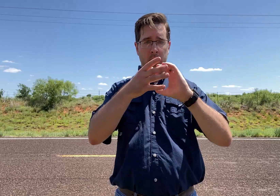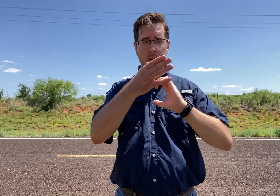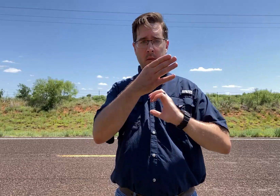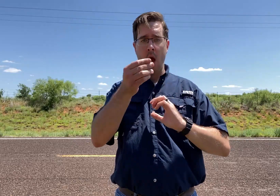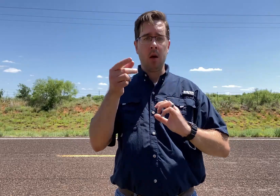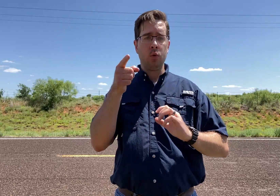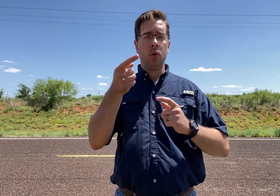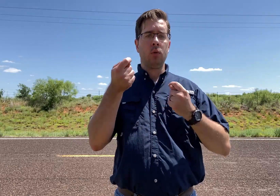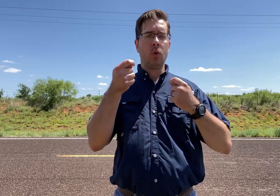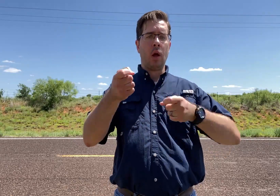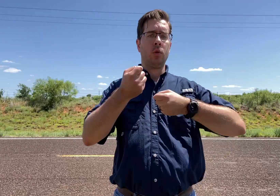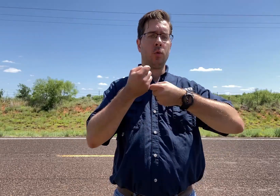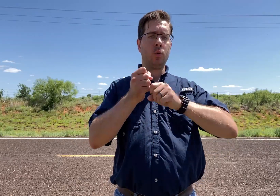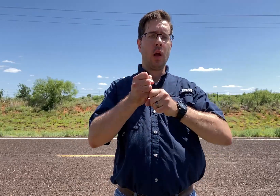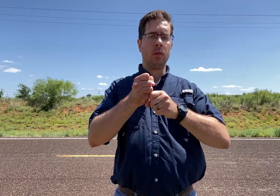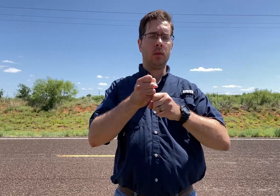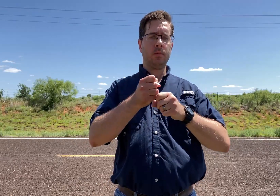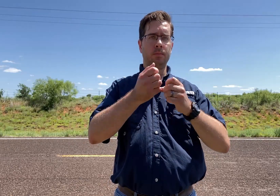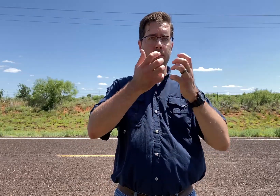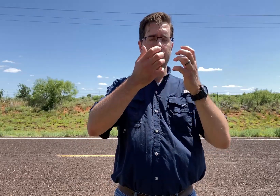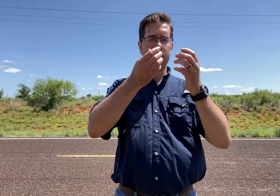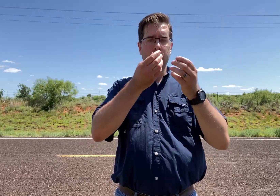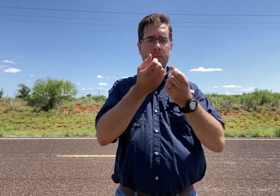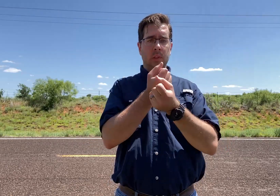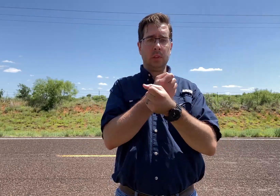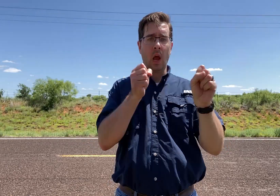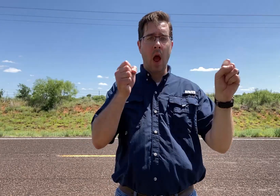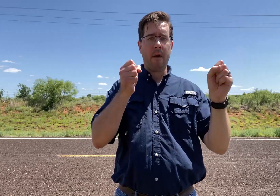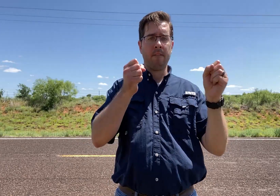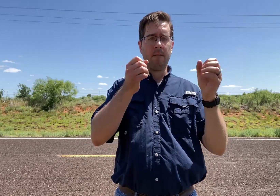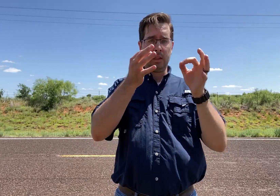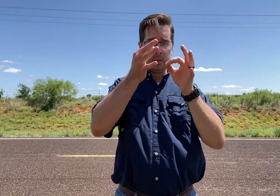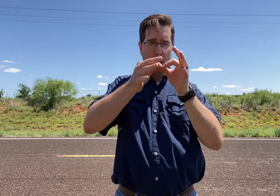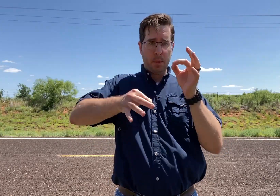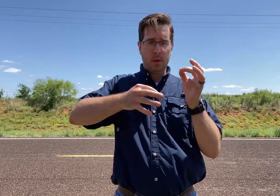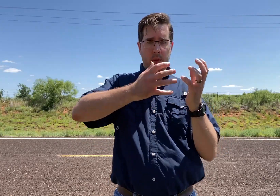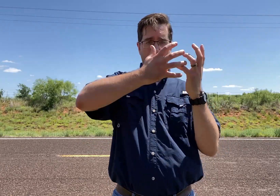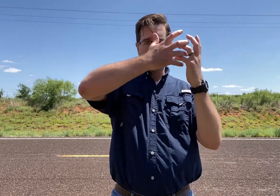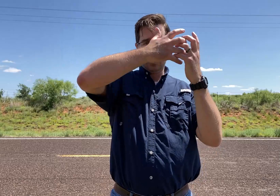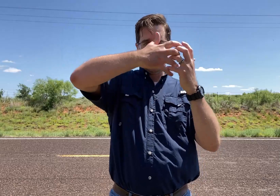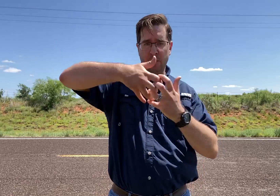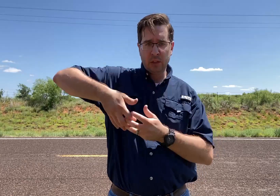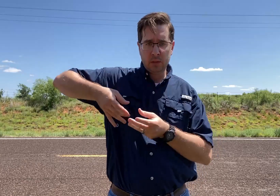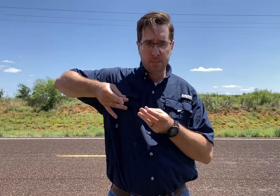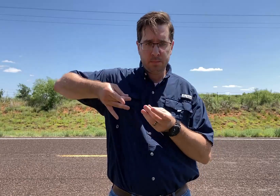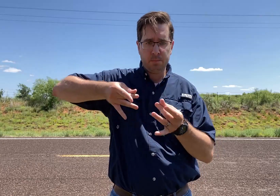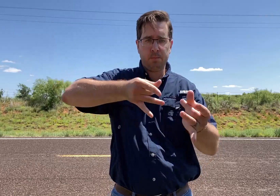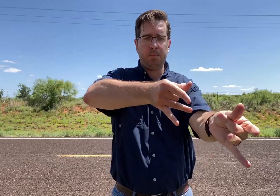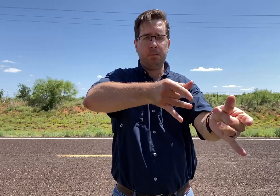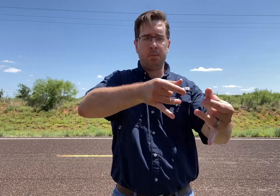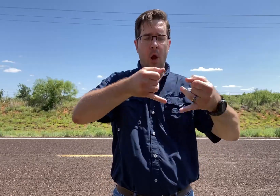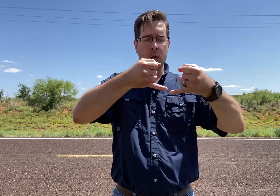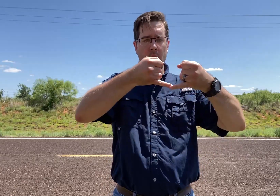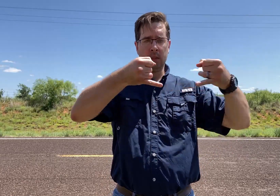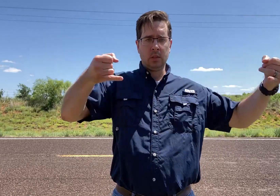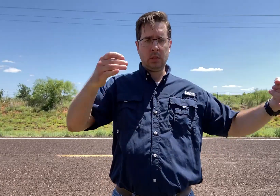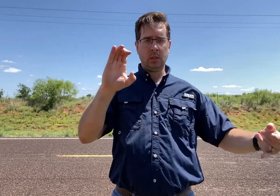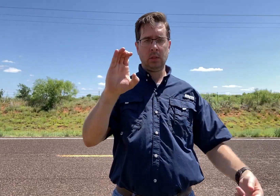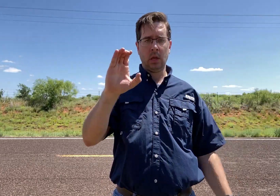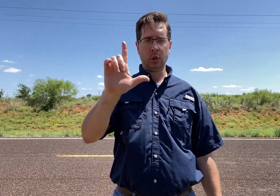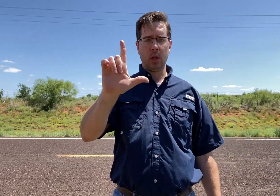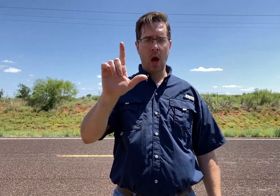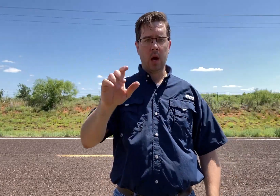and you are trying to create a safe, simple, and efficient path between them along its centerline.